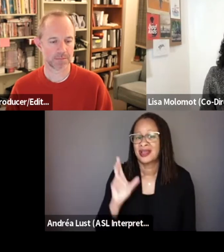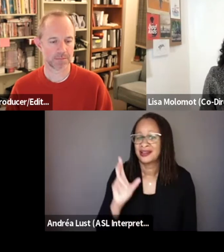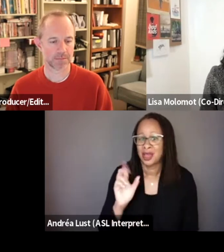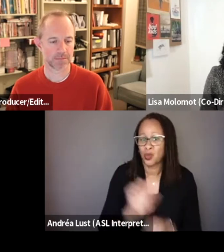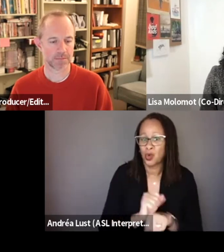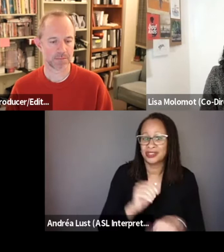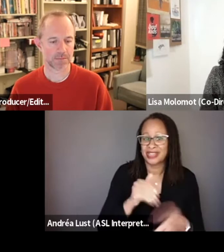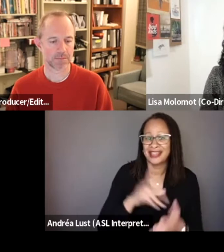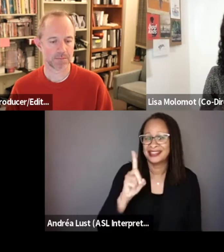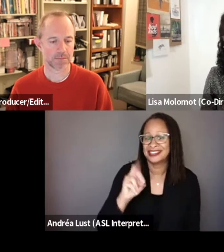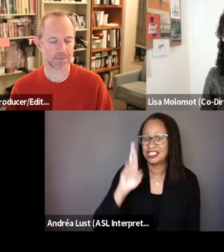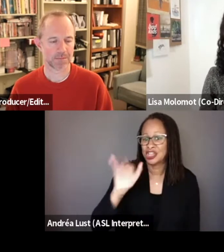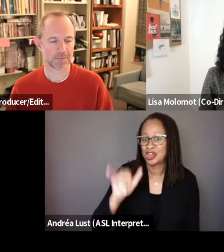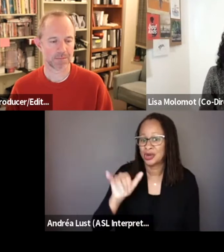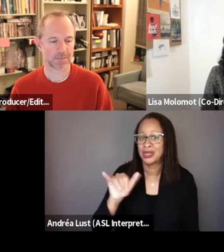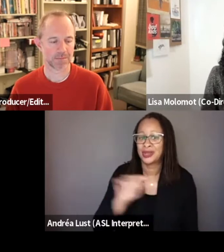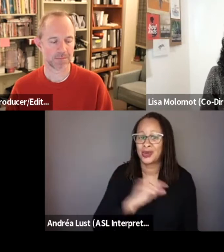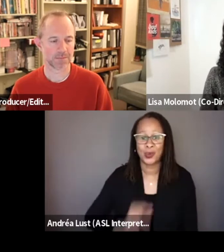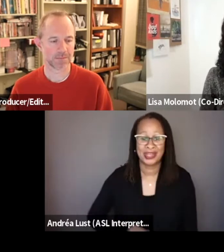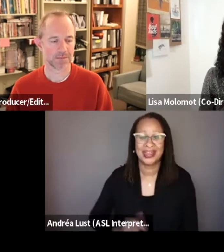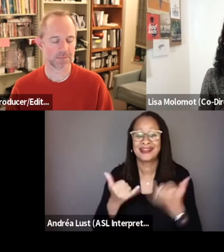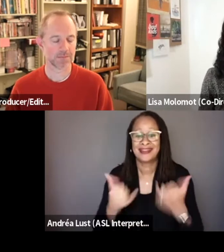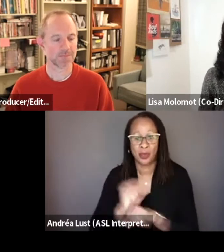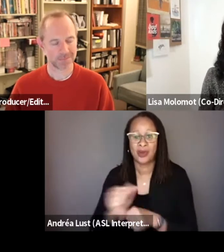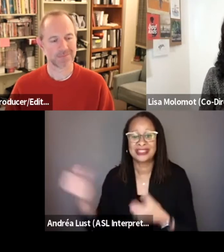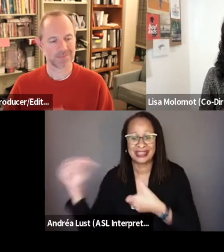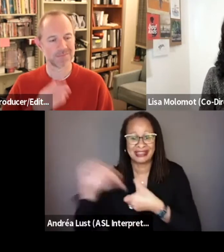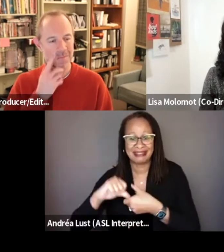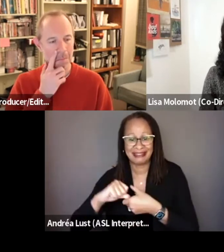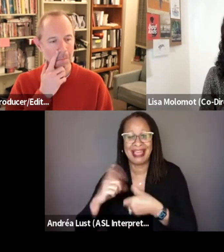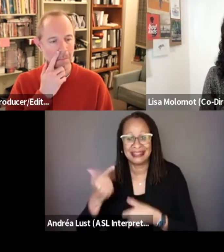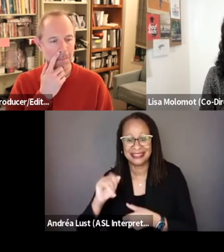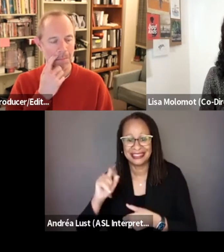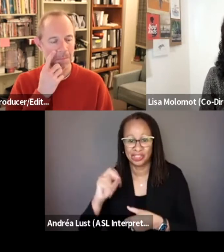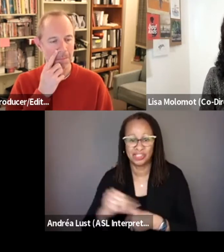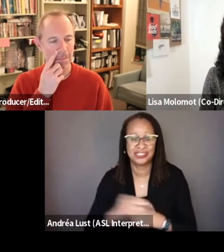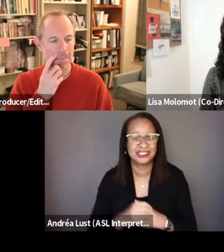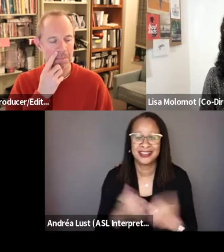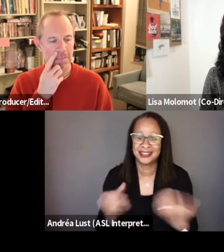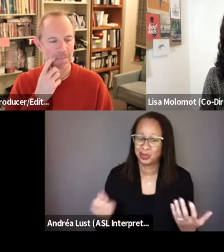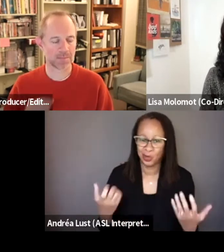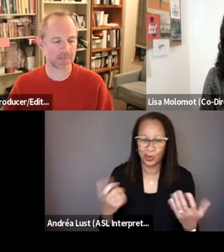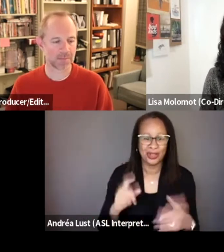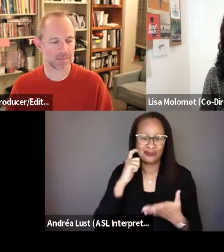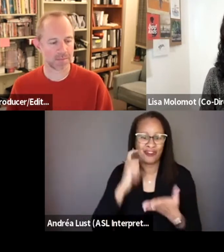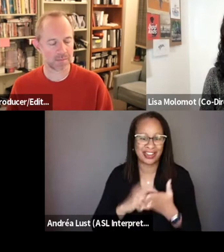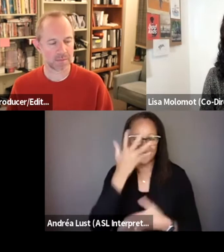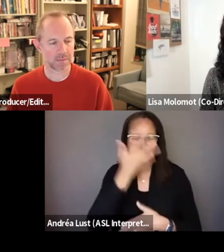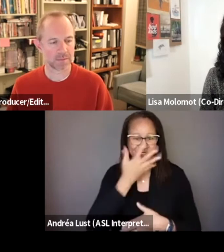and they would recognize us and, hey, how are you doing? So it's, you know, I think building trust